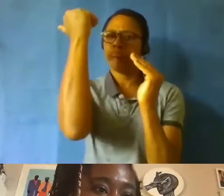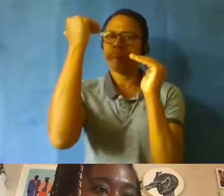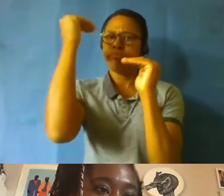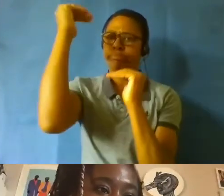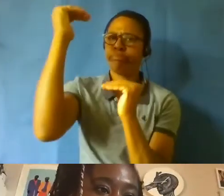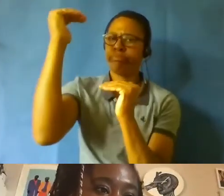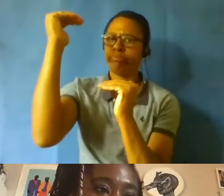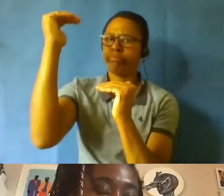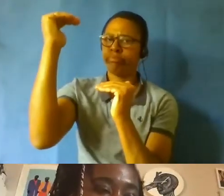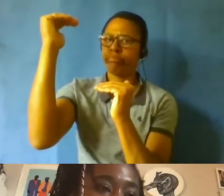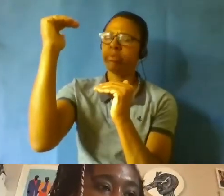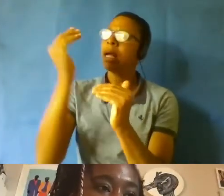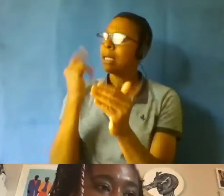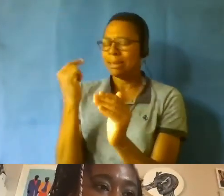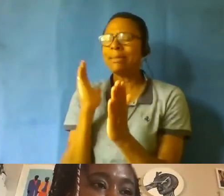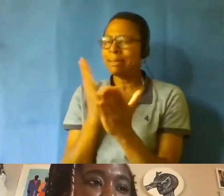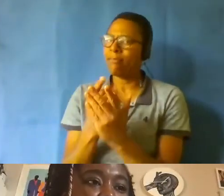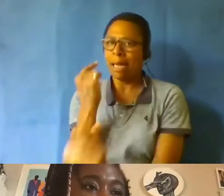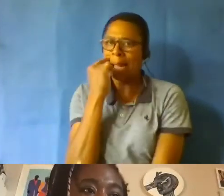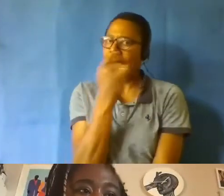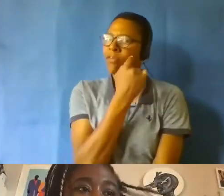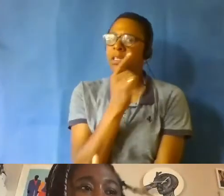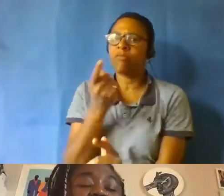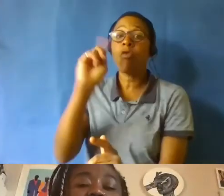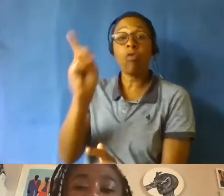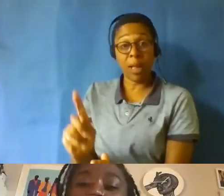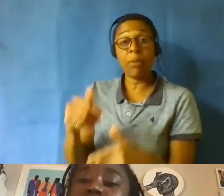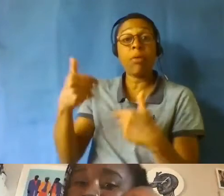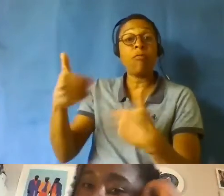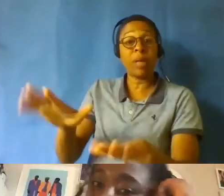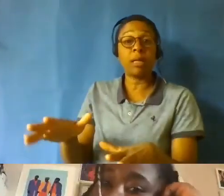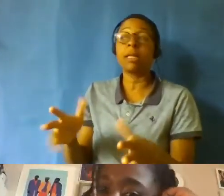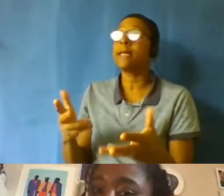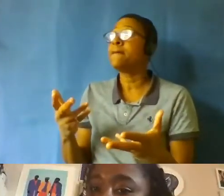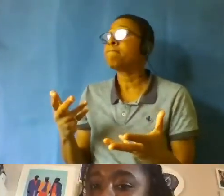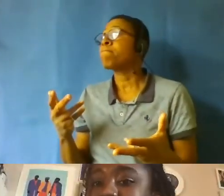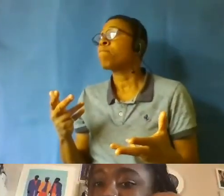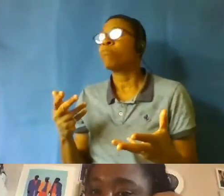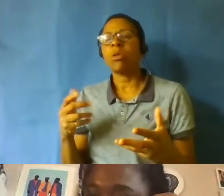evidence herbal preference for the sort of this the cyborg kind of identity